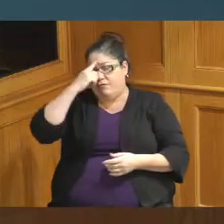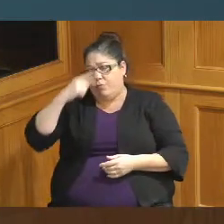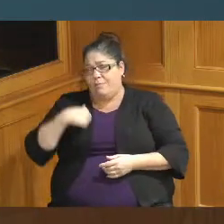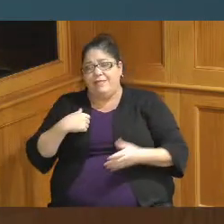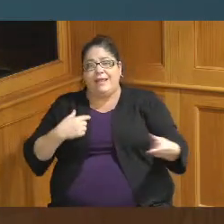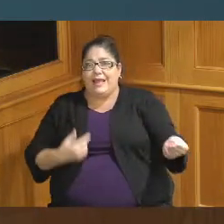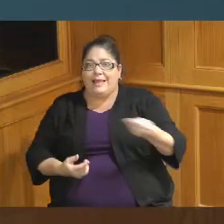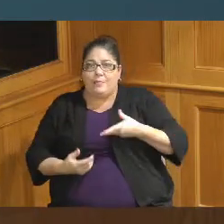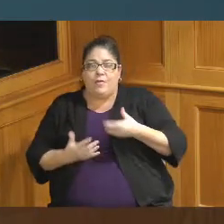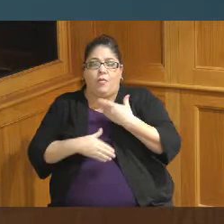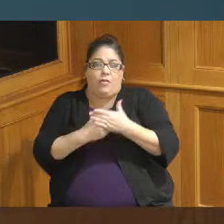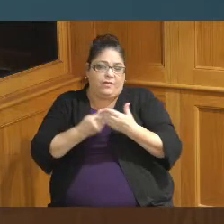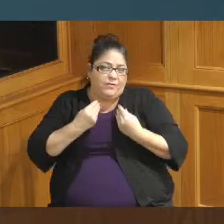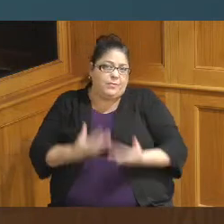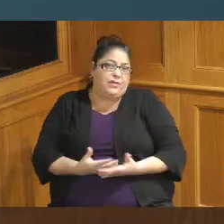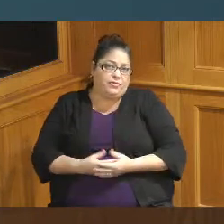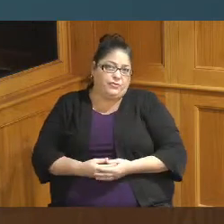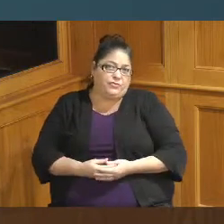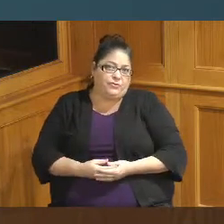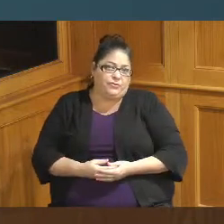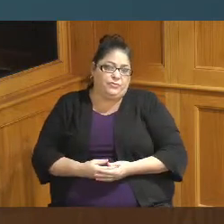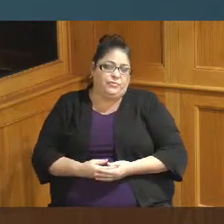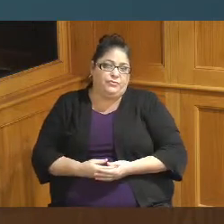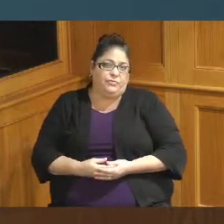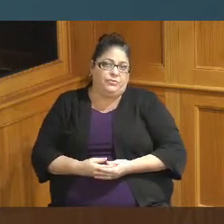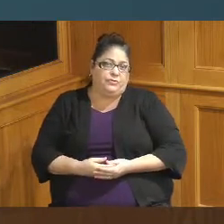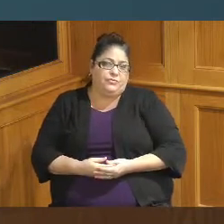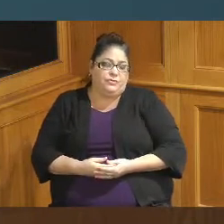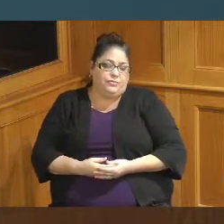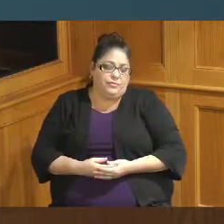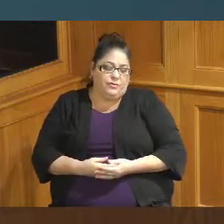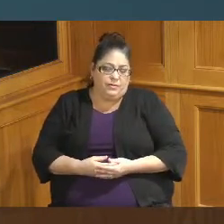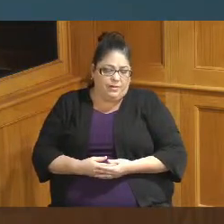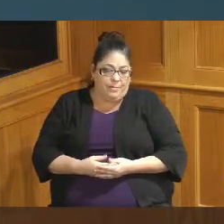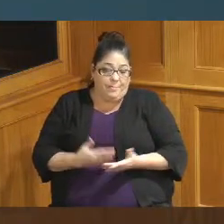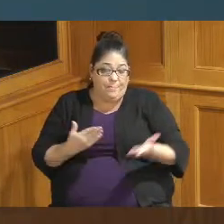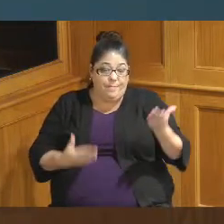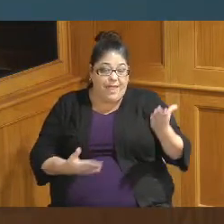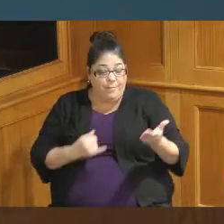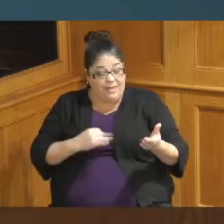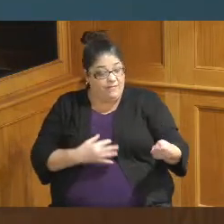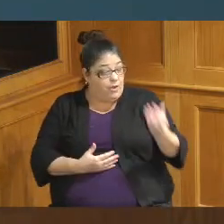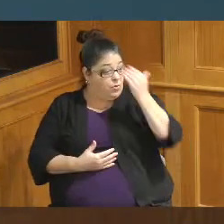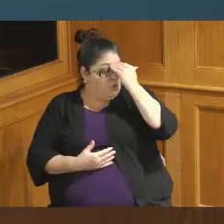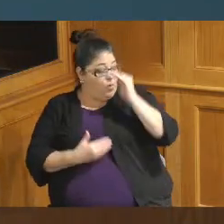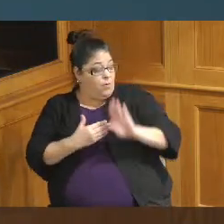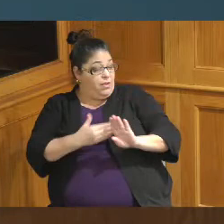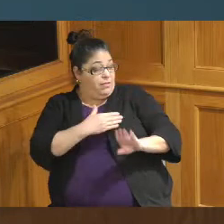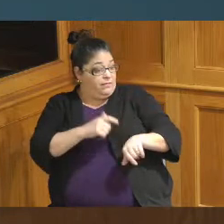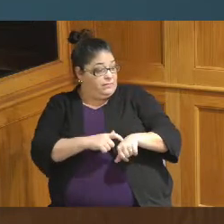so I can make an intelligent decision I may not have went a different way and you know you all